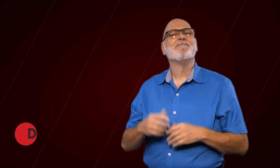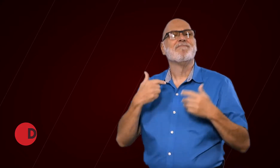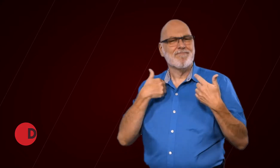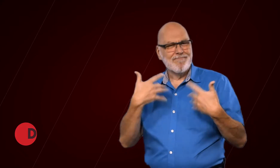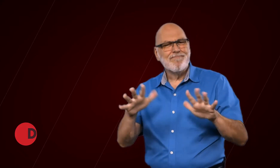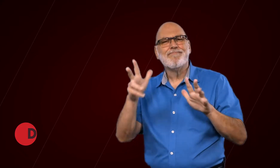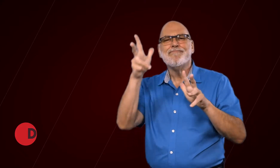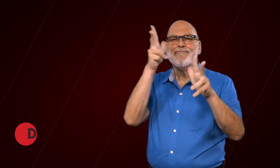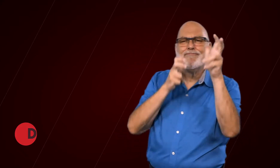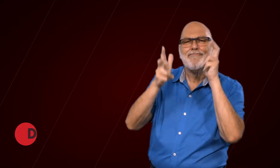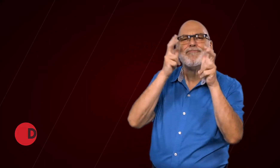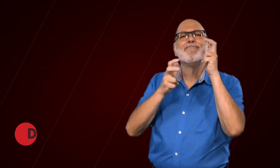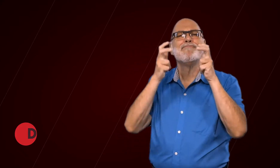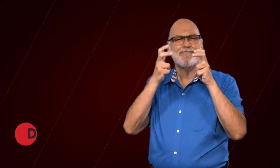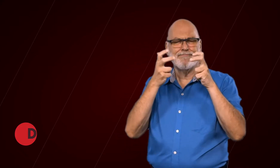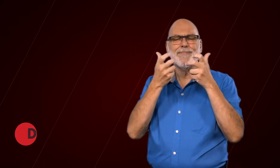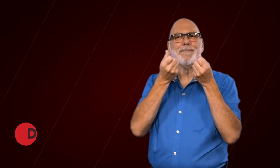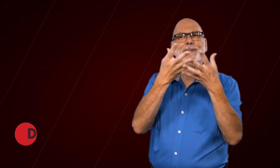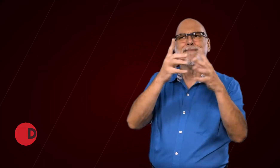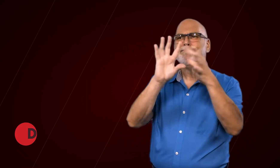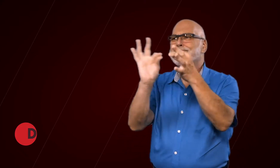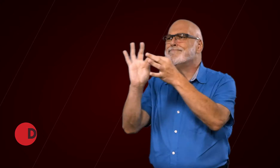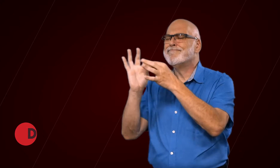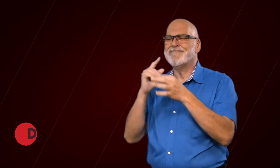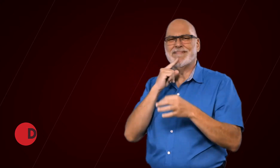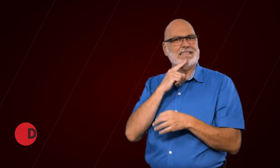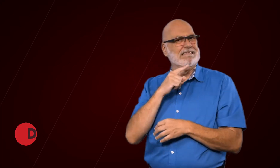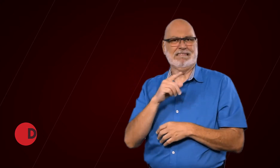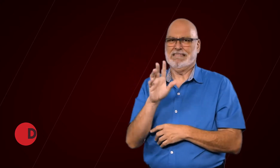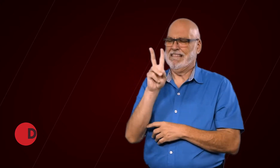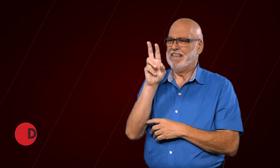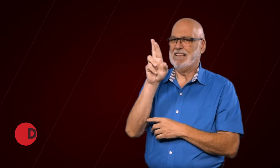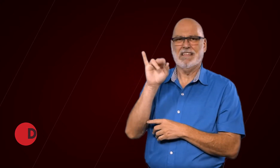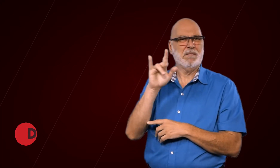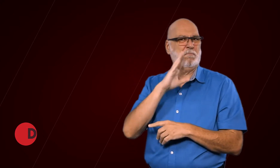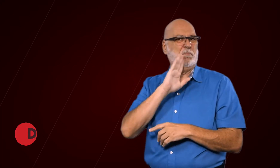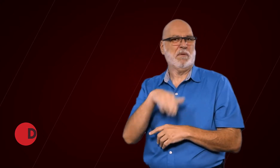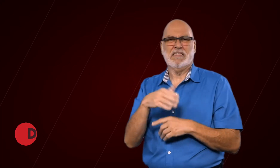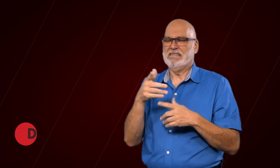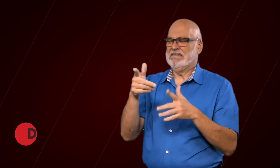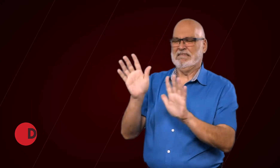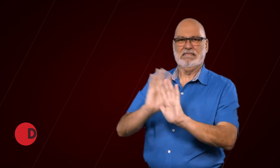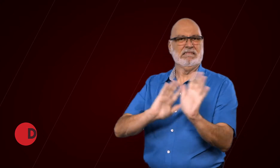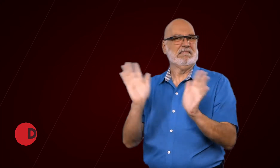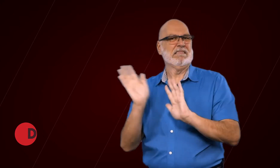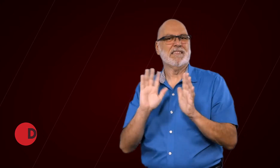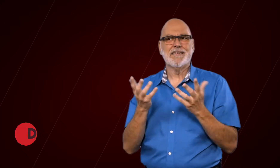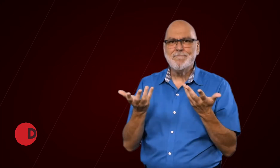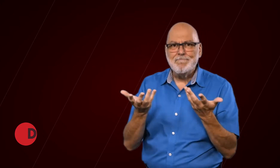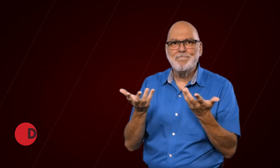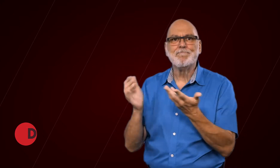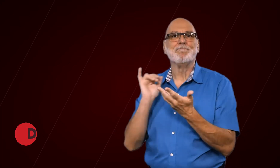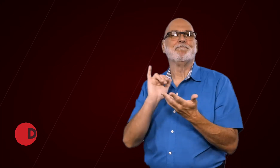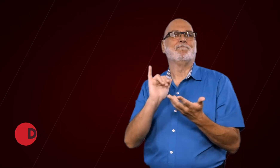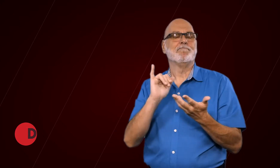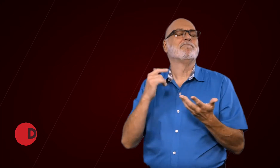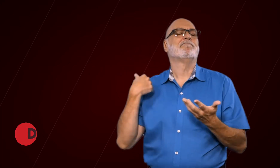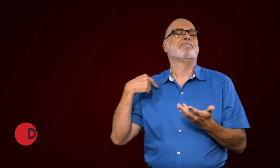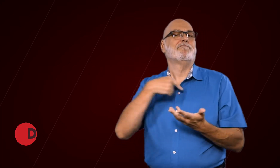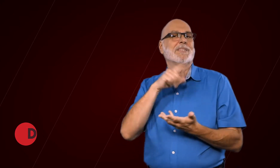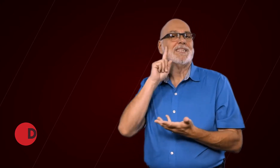We have heard of a lot of bad things about VRI.